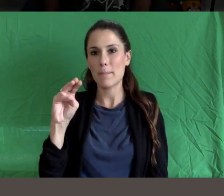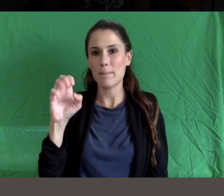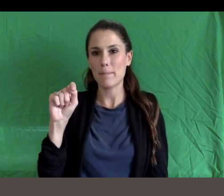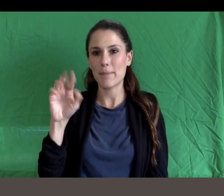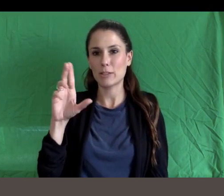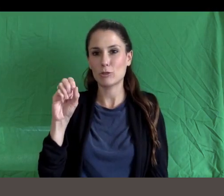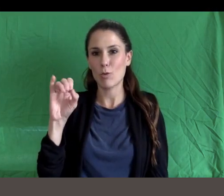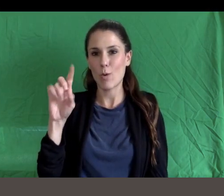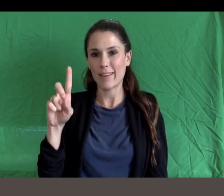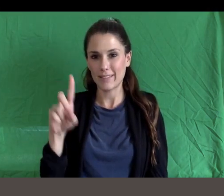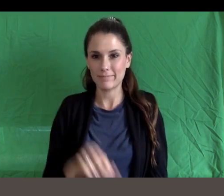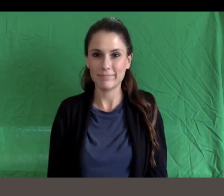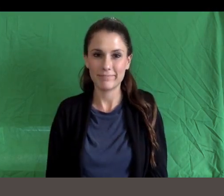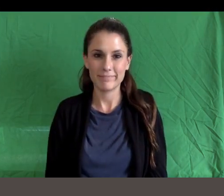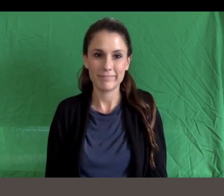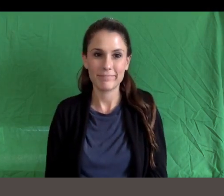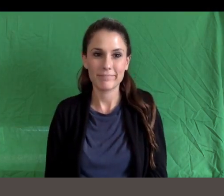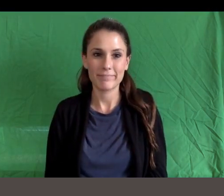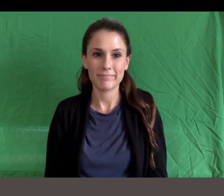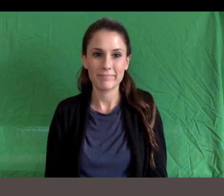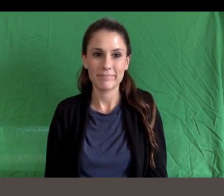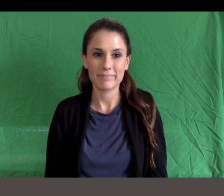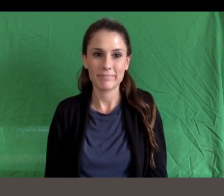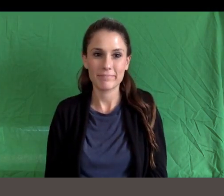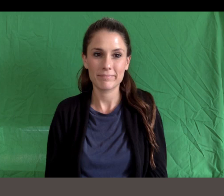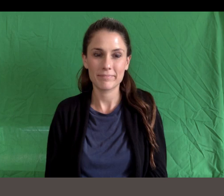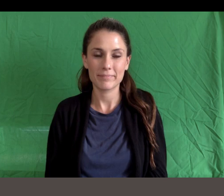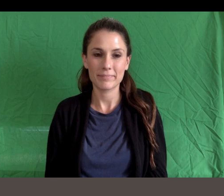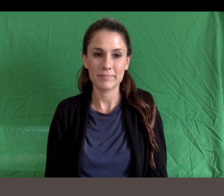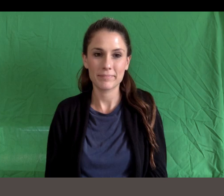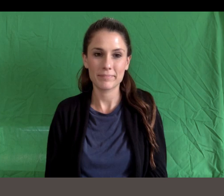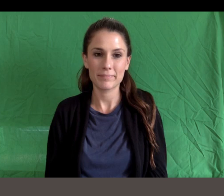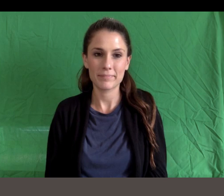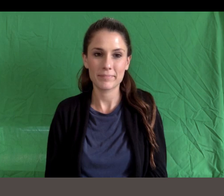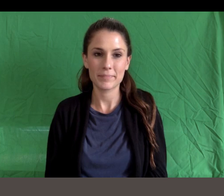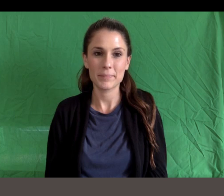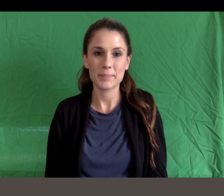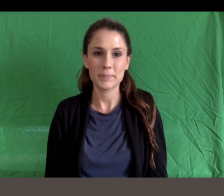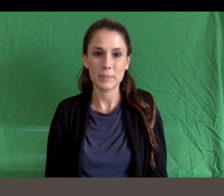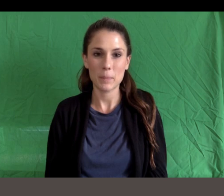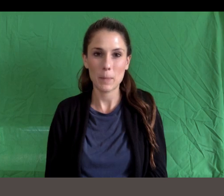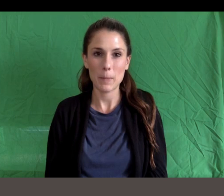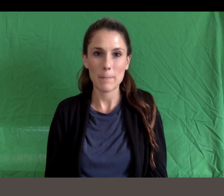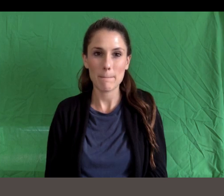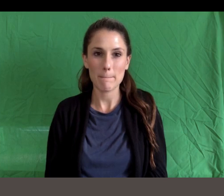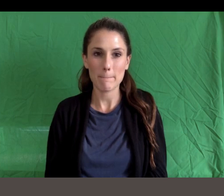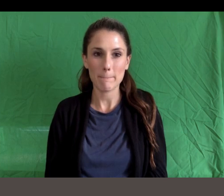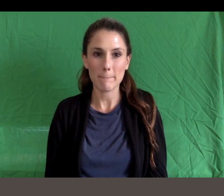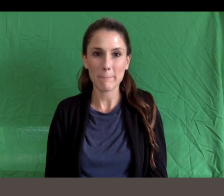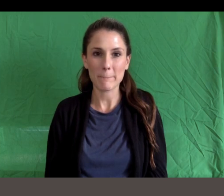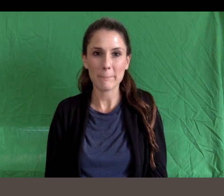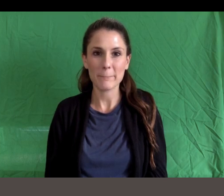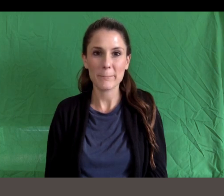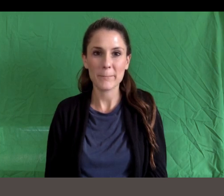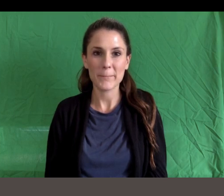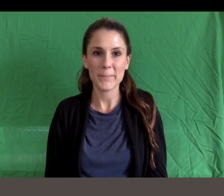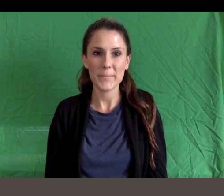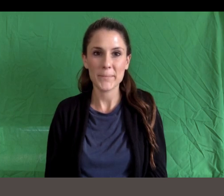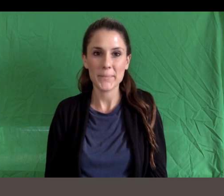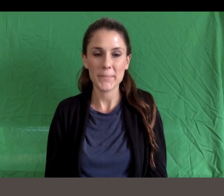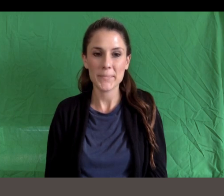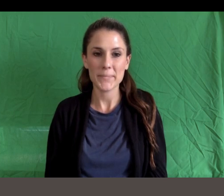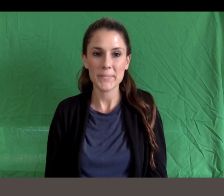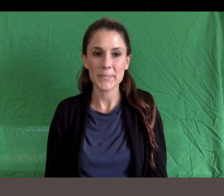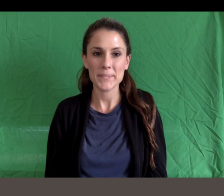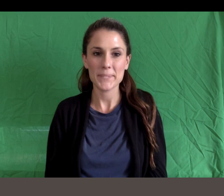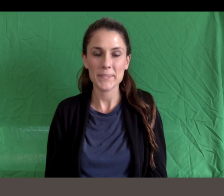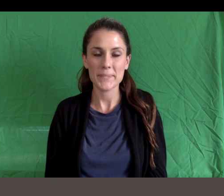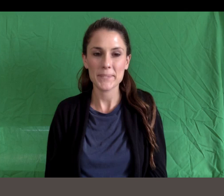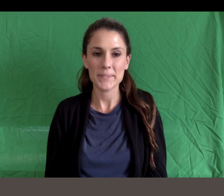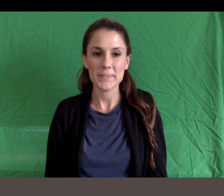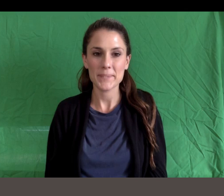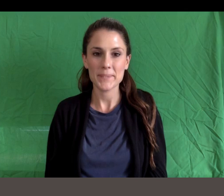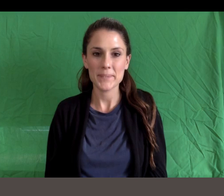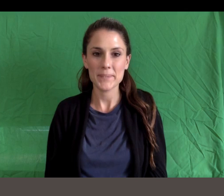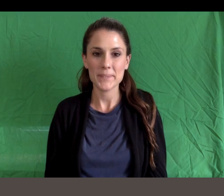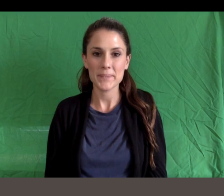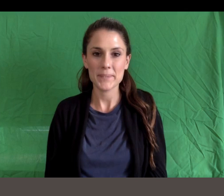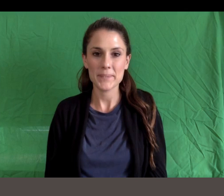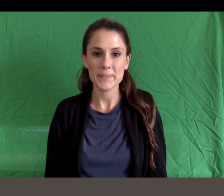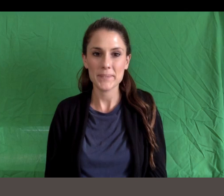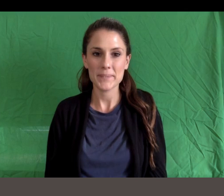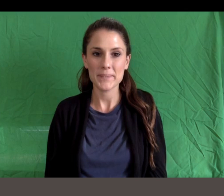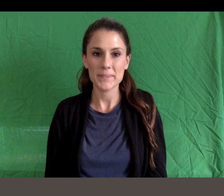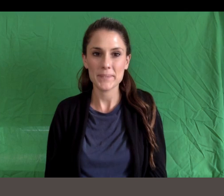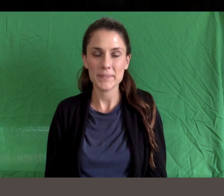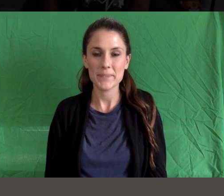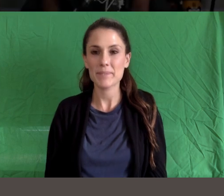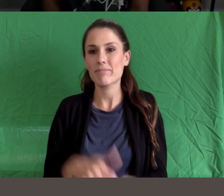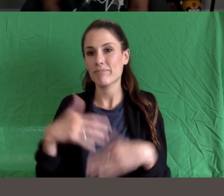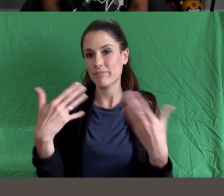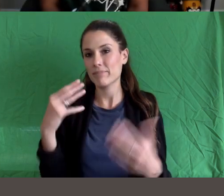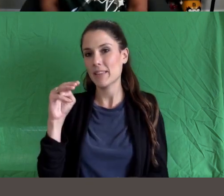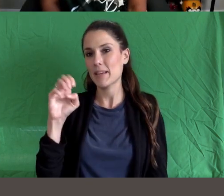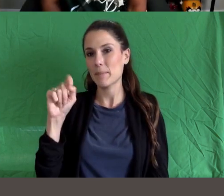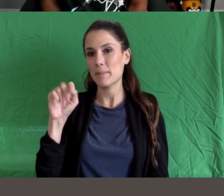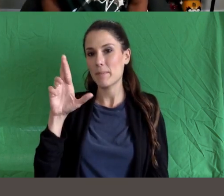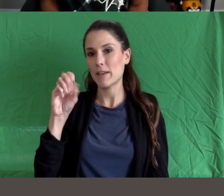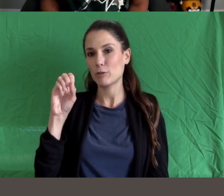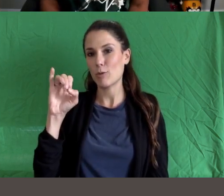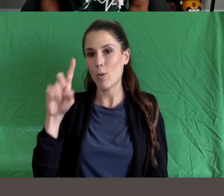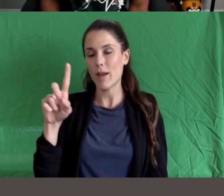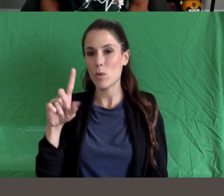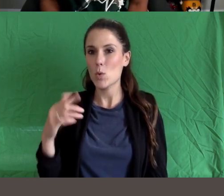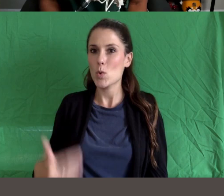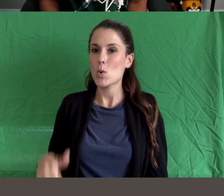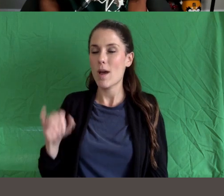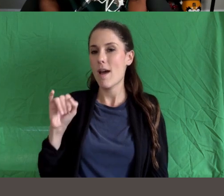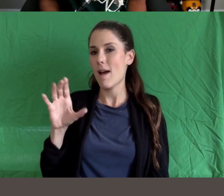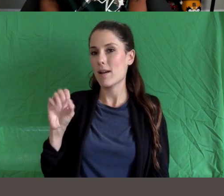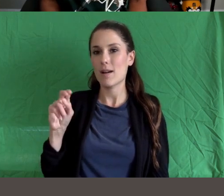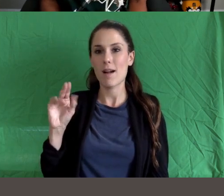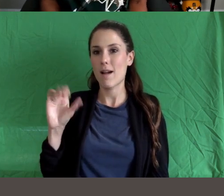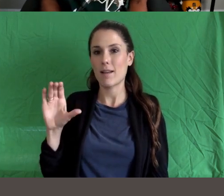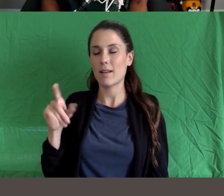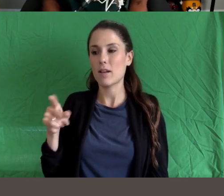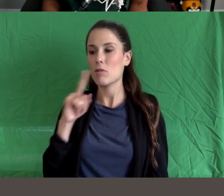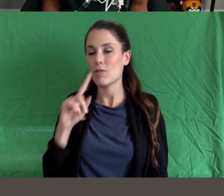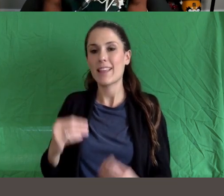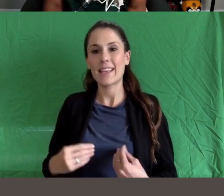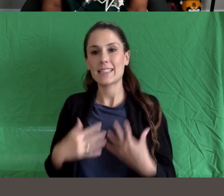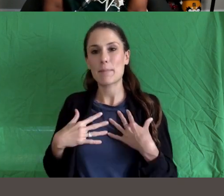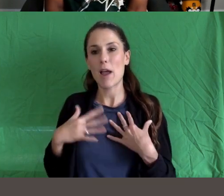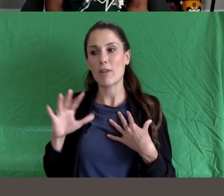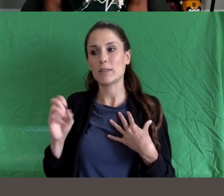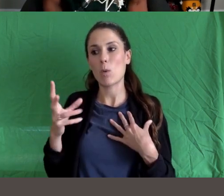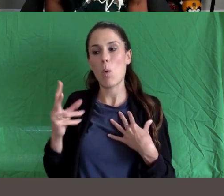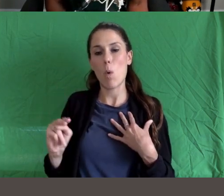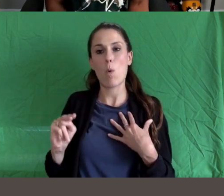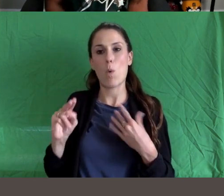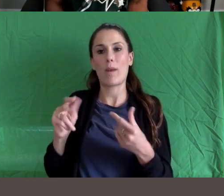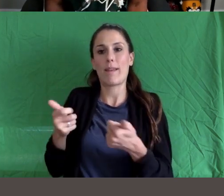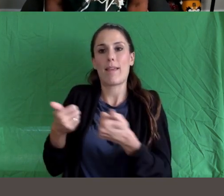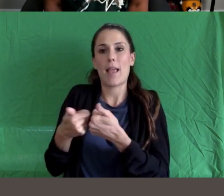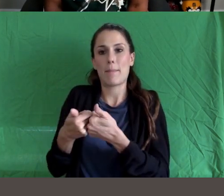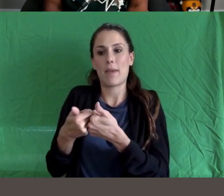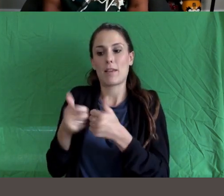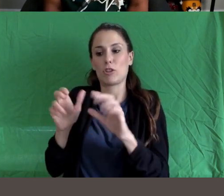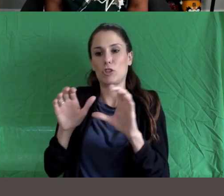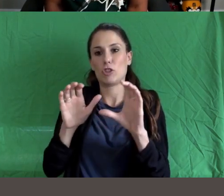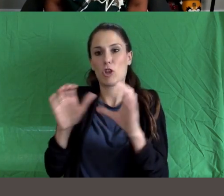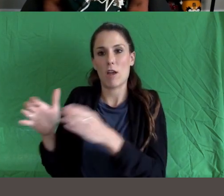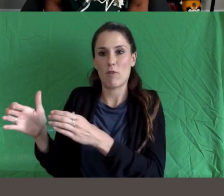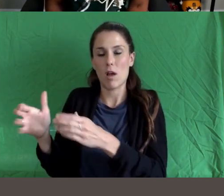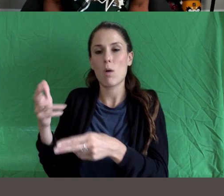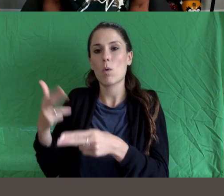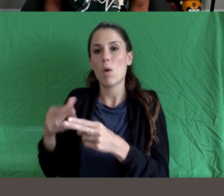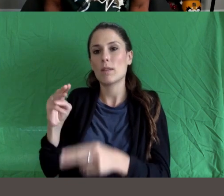Now, Metroid is so iconic that it actually inspired its own gaming genre, aka the Metroidvania,